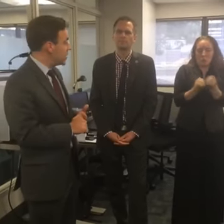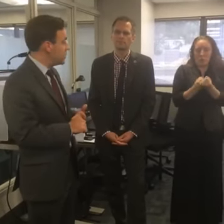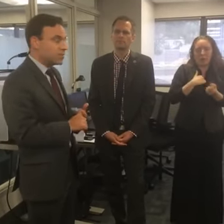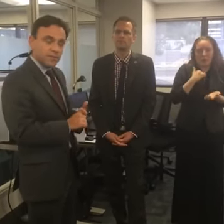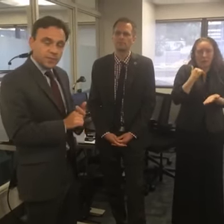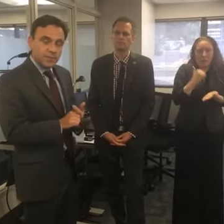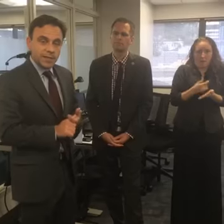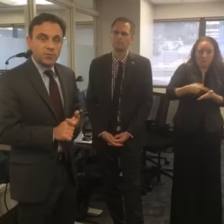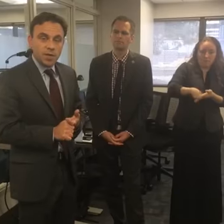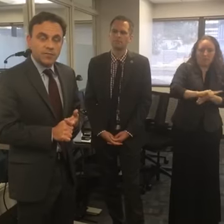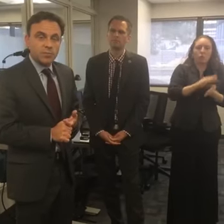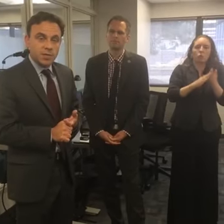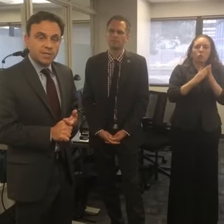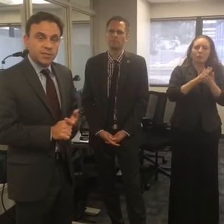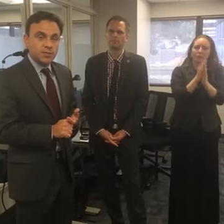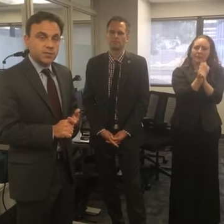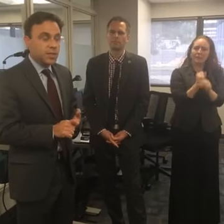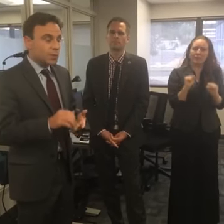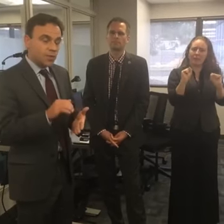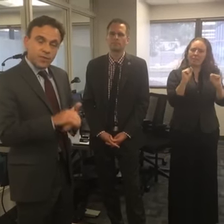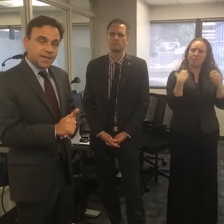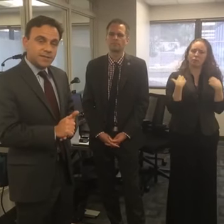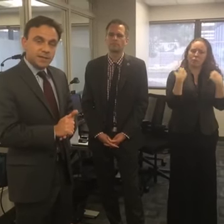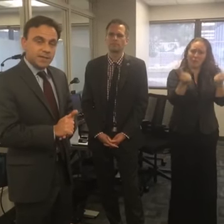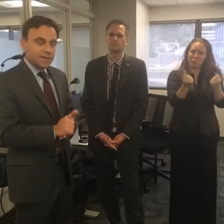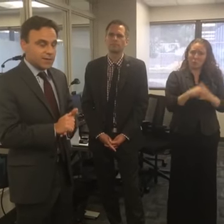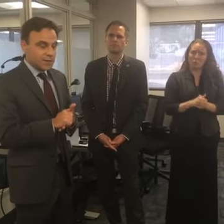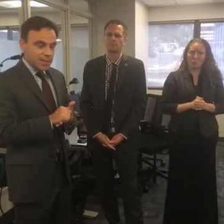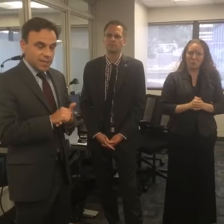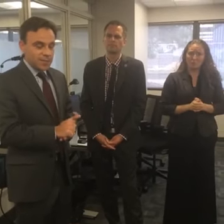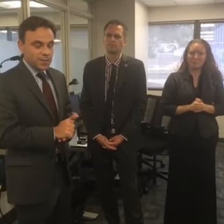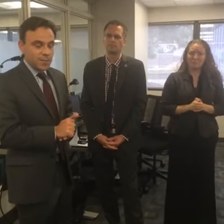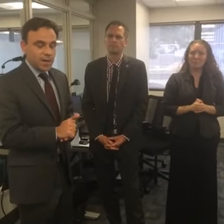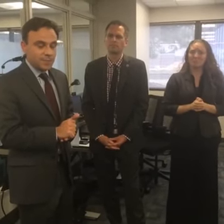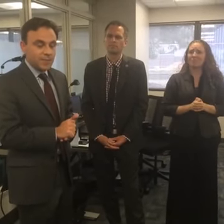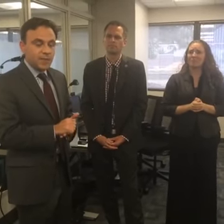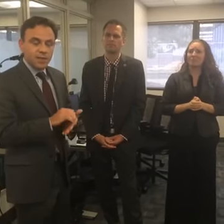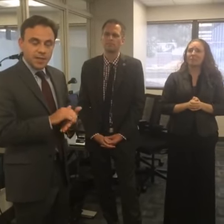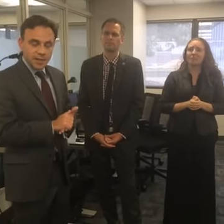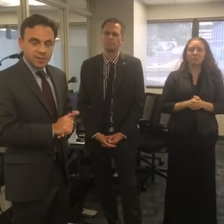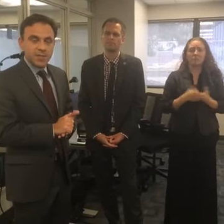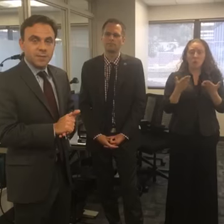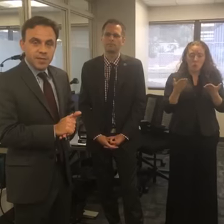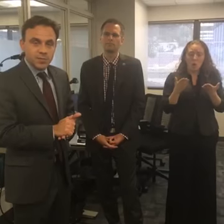can be safe and begin the recovery process, so whether that's the incident management